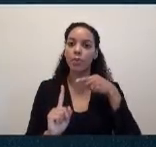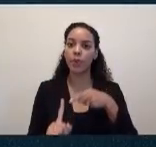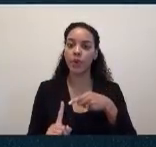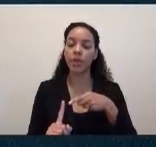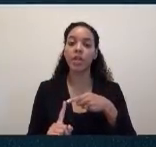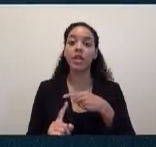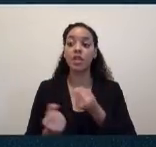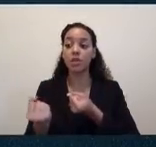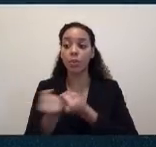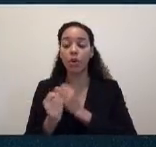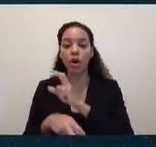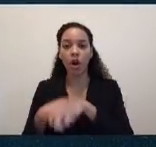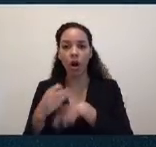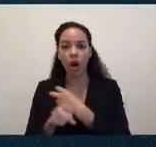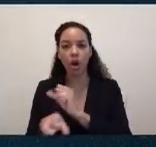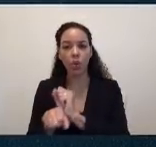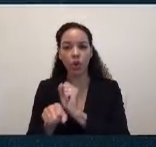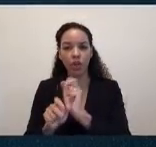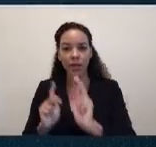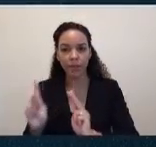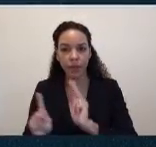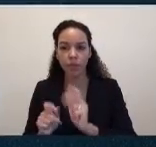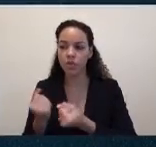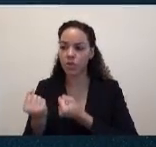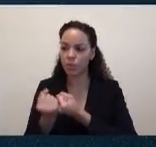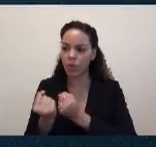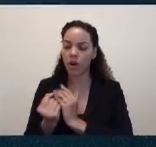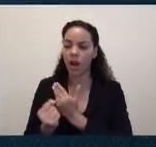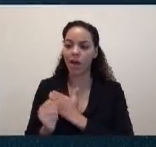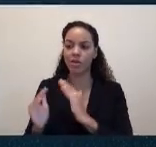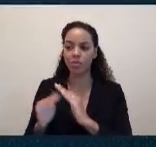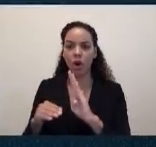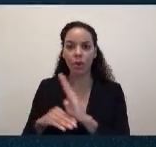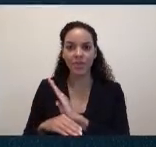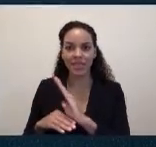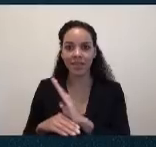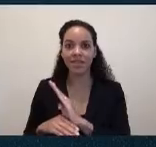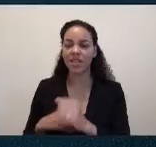supporting our small businesses, and supporting our families. And that really, at the heart of it,